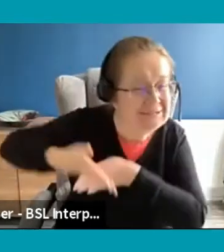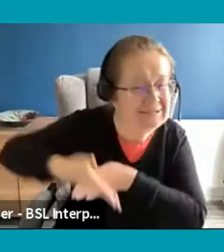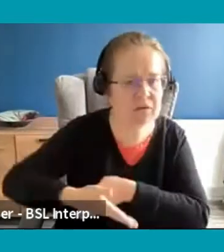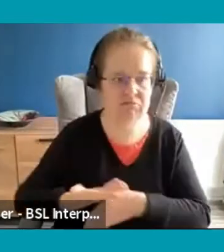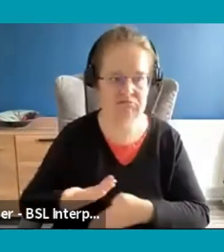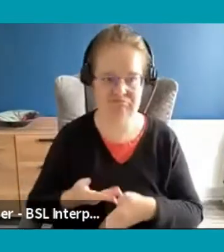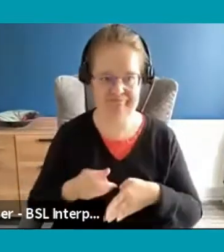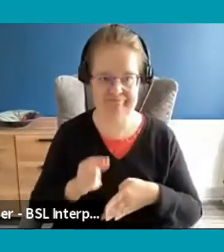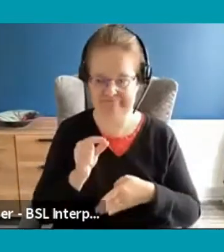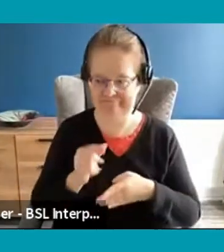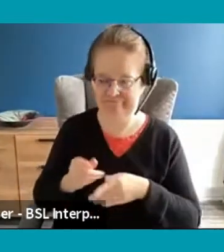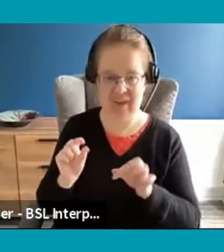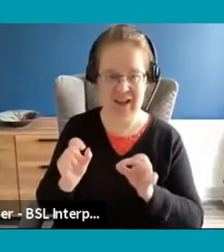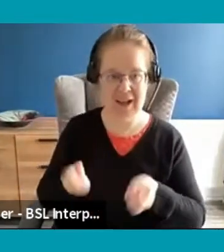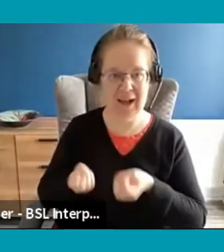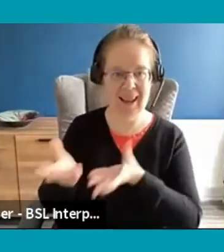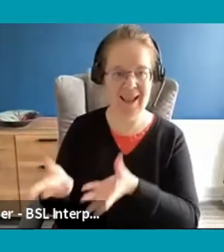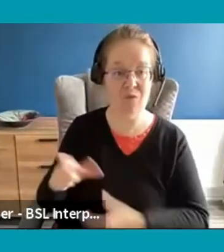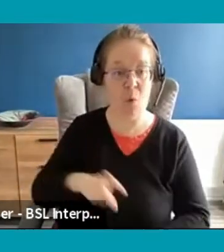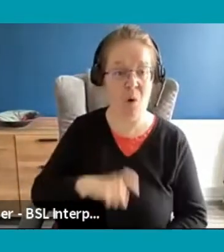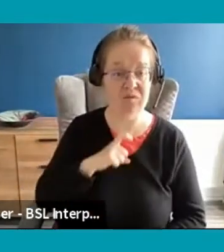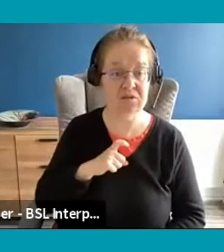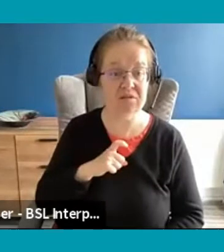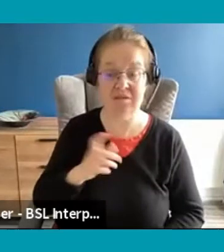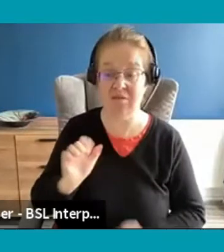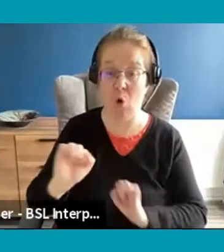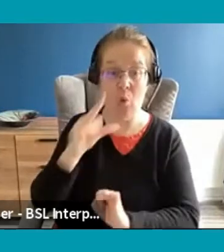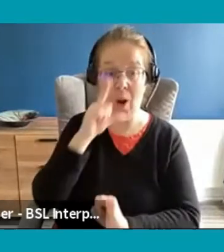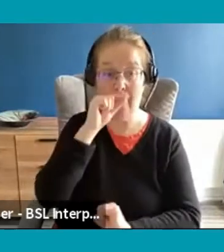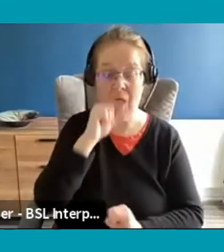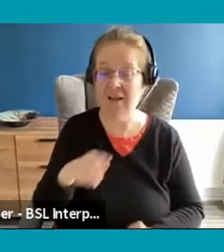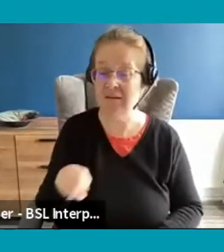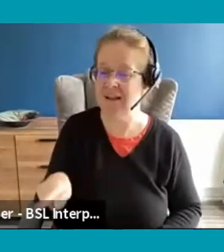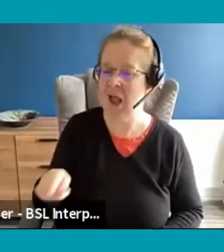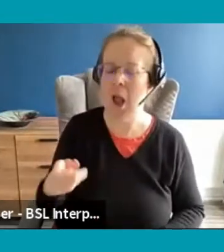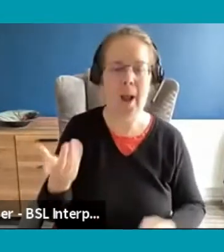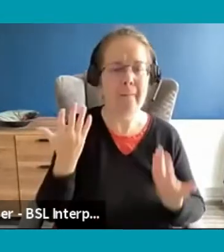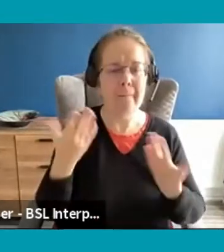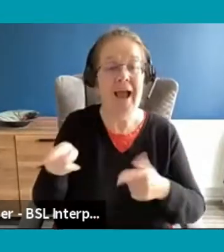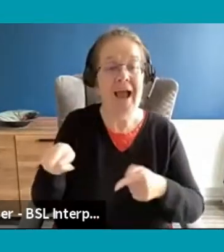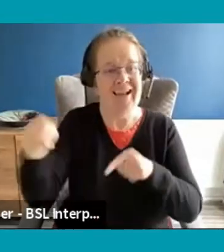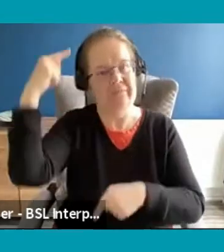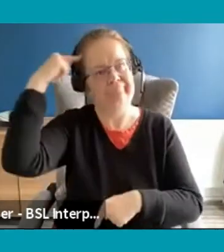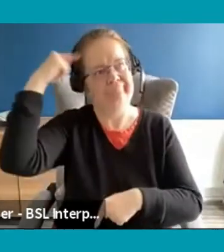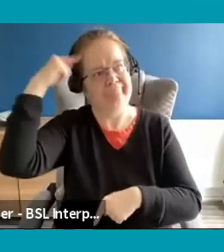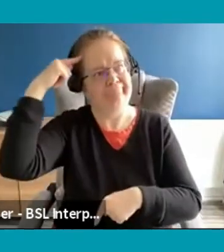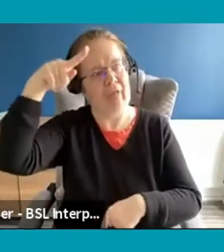giving Kieran the confidence in his own ability and challenging what he'd been told for so many years.